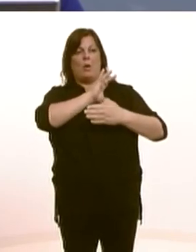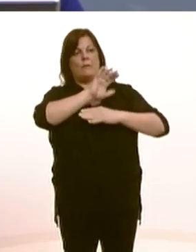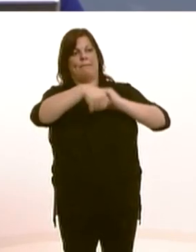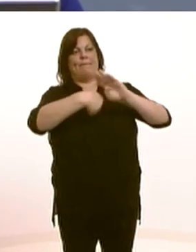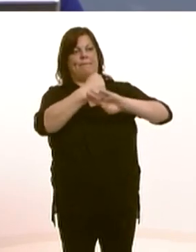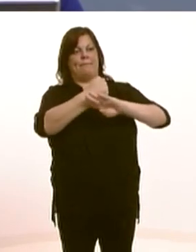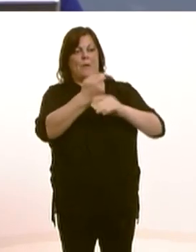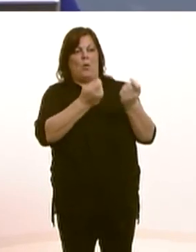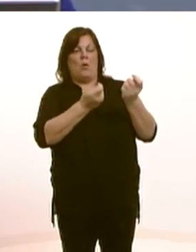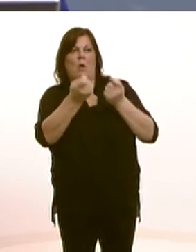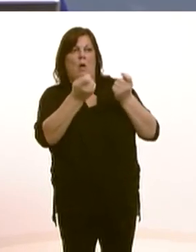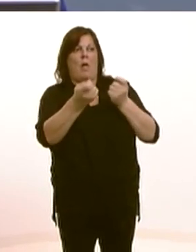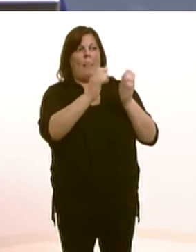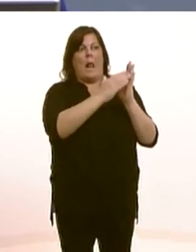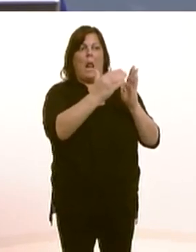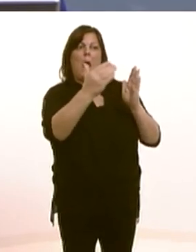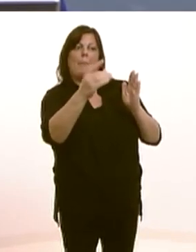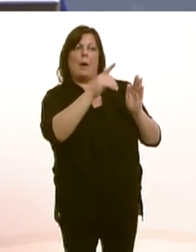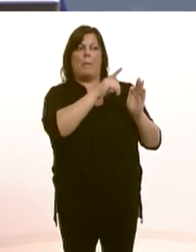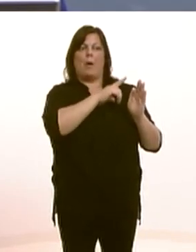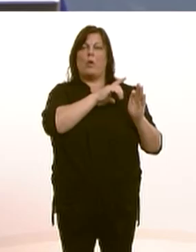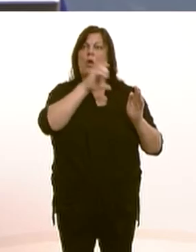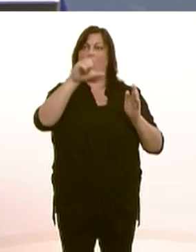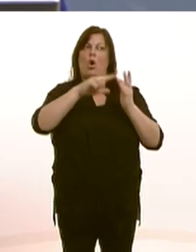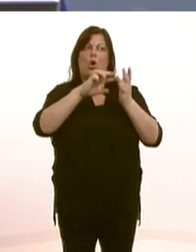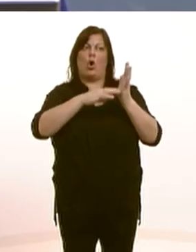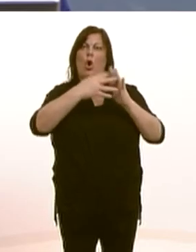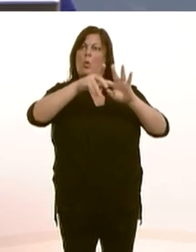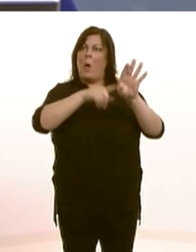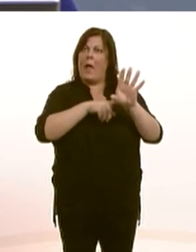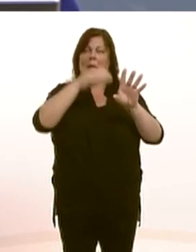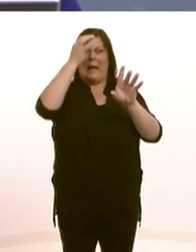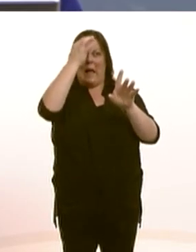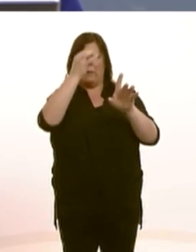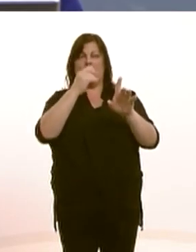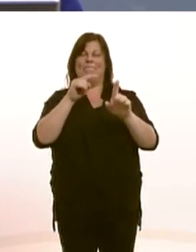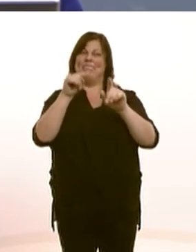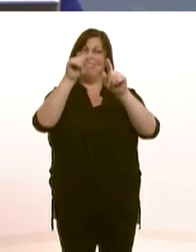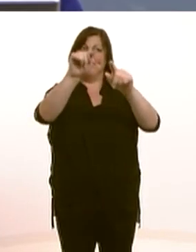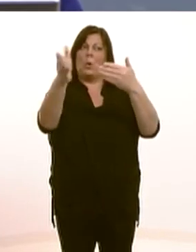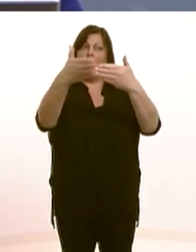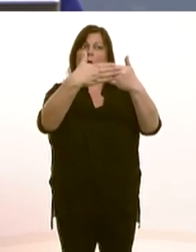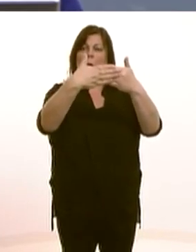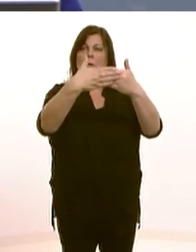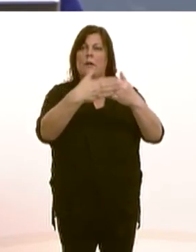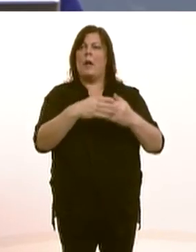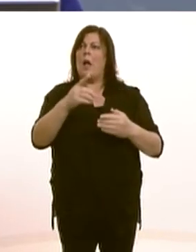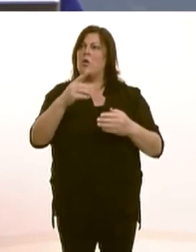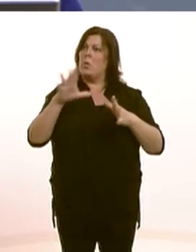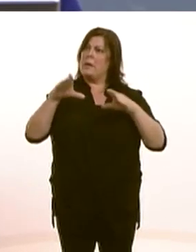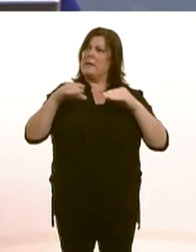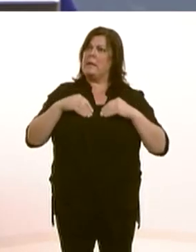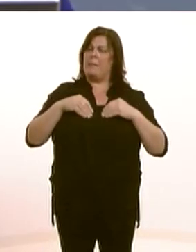library in Kinmel Bay after it was threatened with closure by Conwy County Borough Council? Do you accept that there is a challenge for rural local authorities in particular being